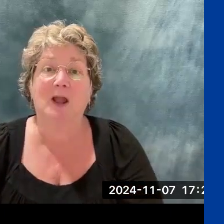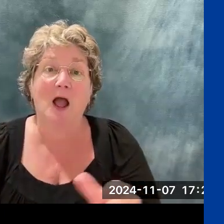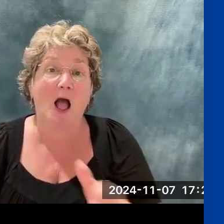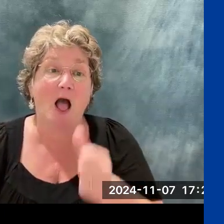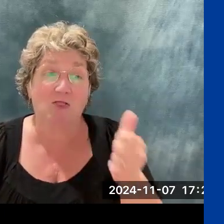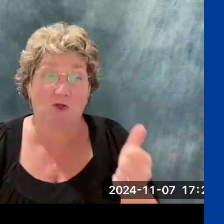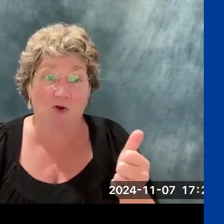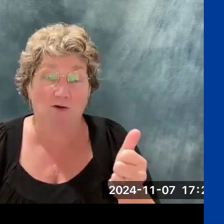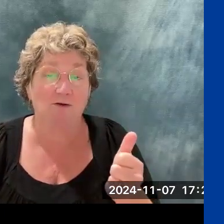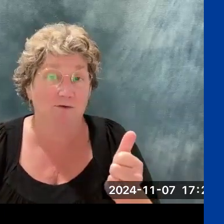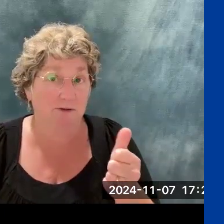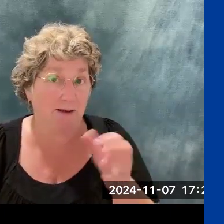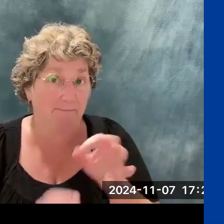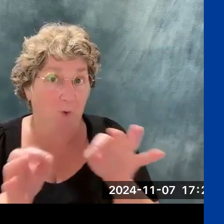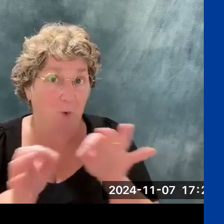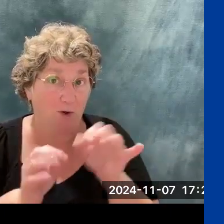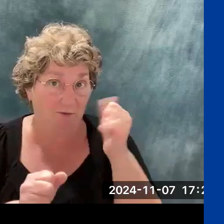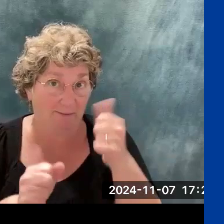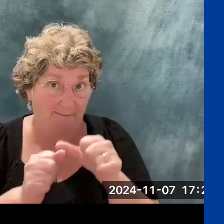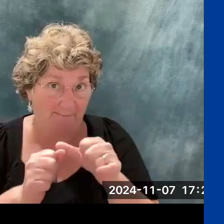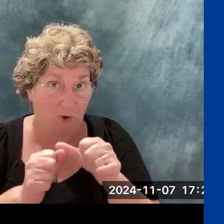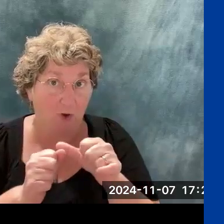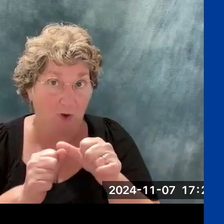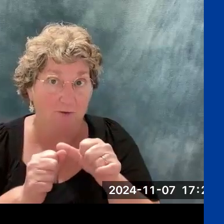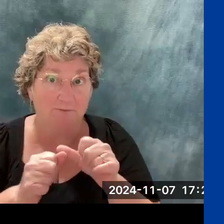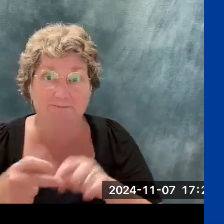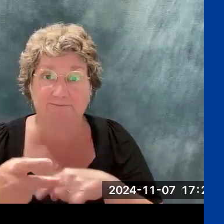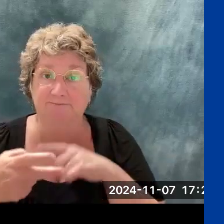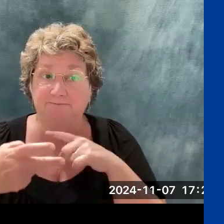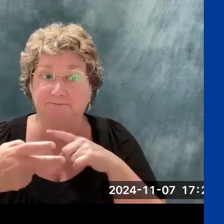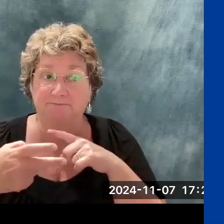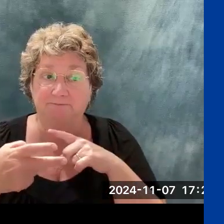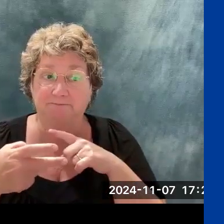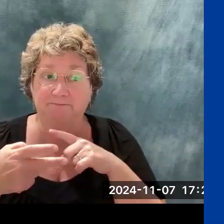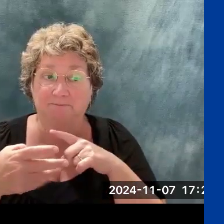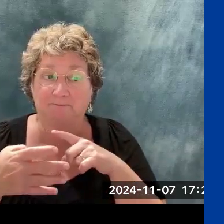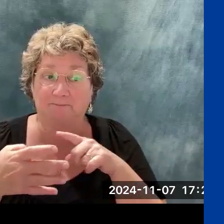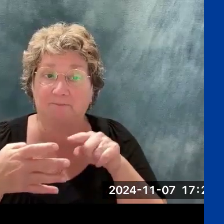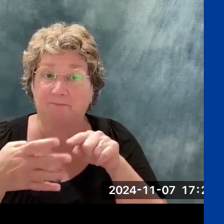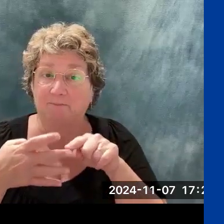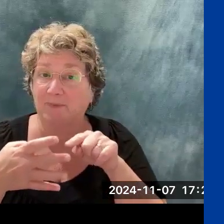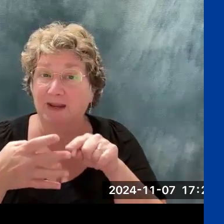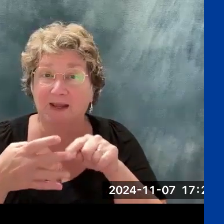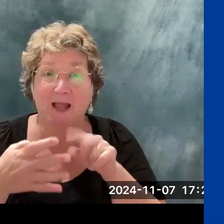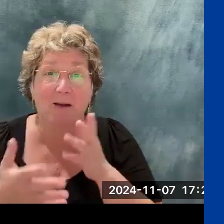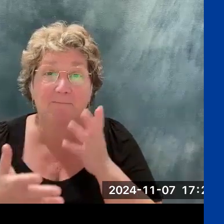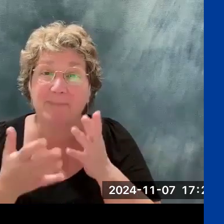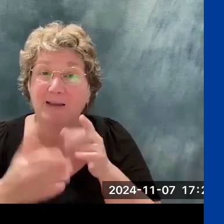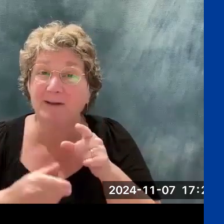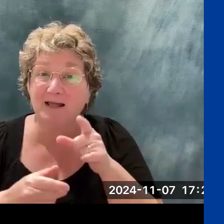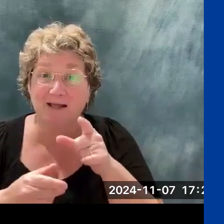youth is that although they may be in treatment, they may not perceive that as being the type of help that they need.